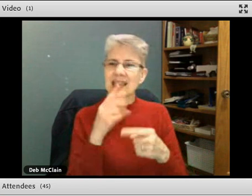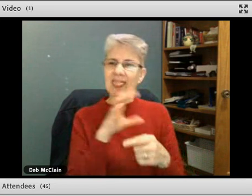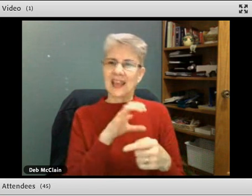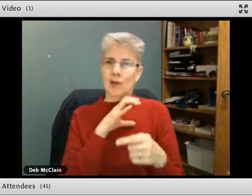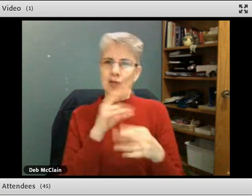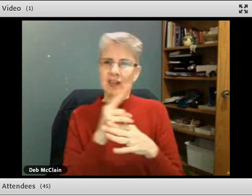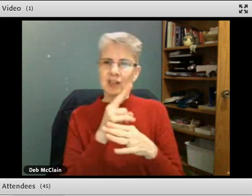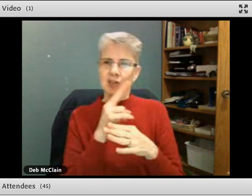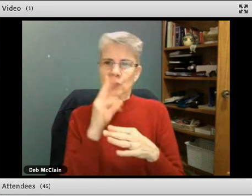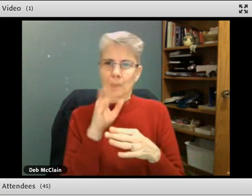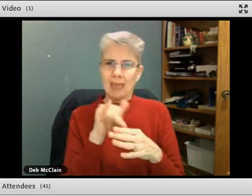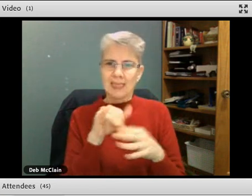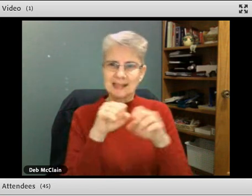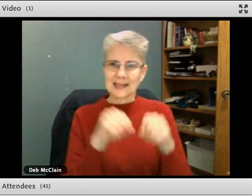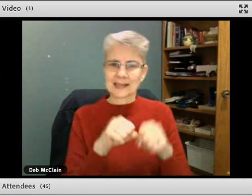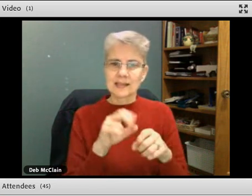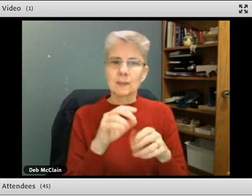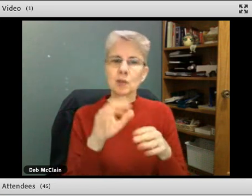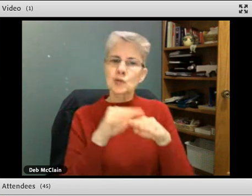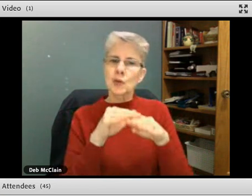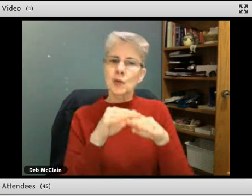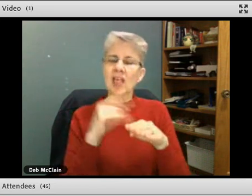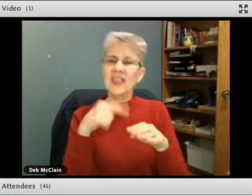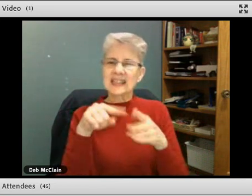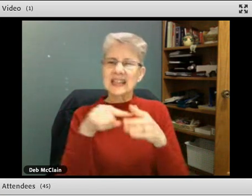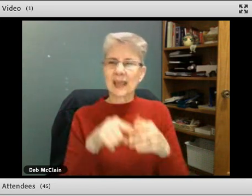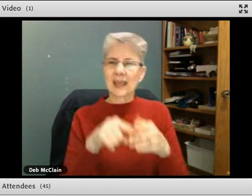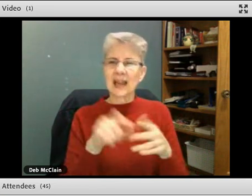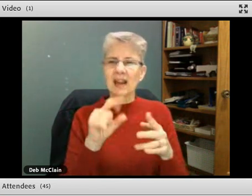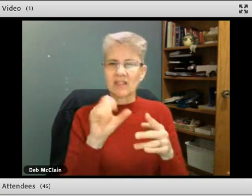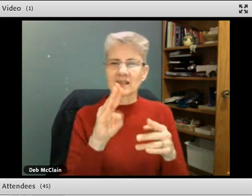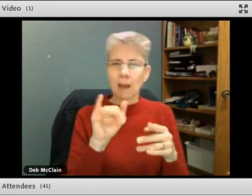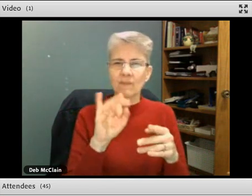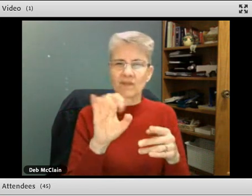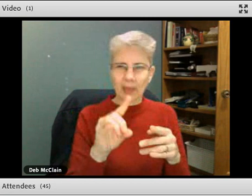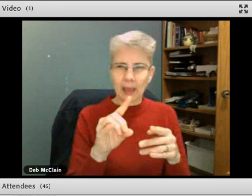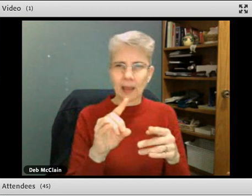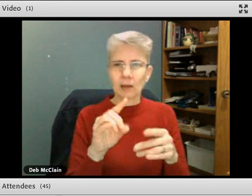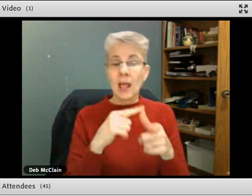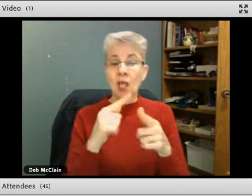and then the code, the single lowercase letter says which subfield that is,